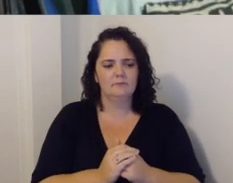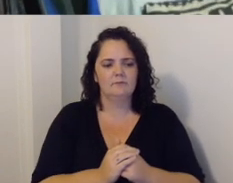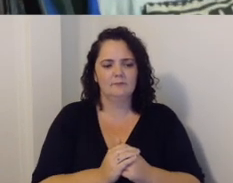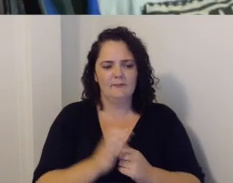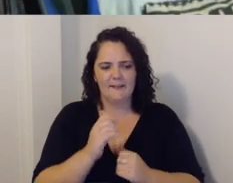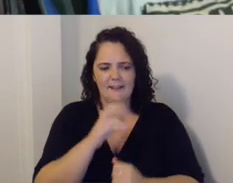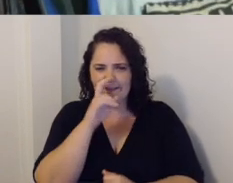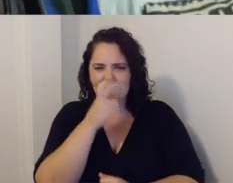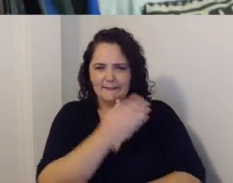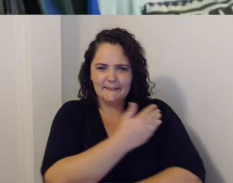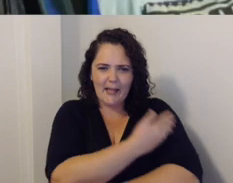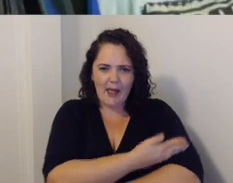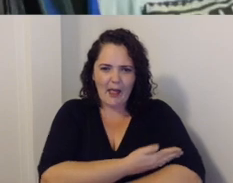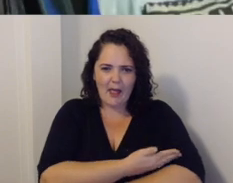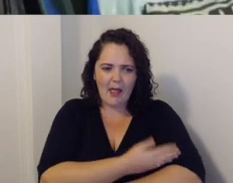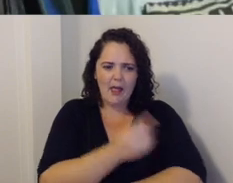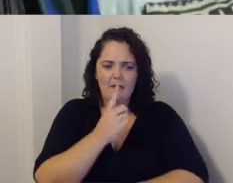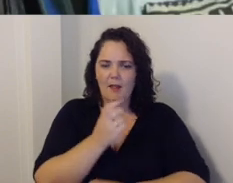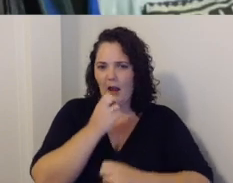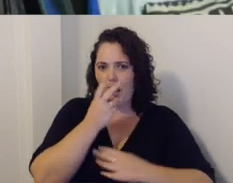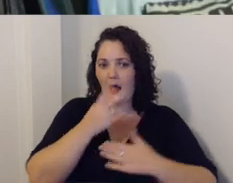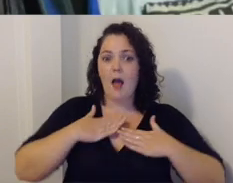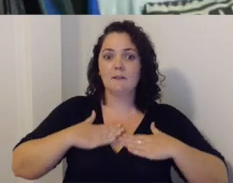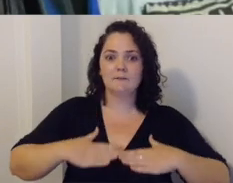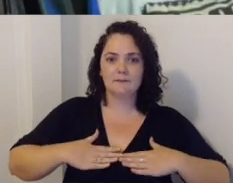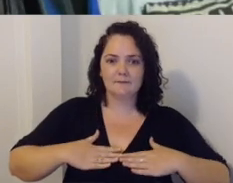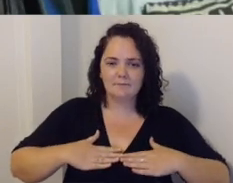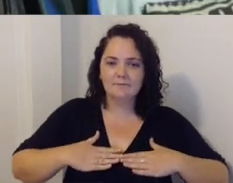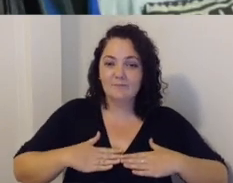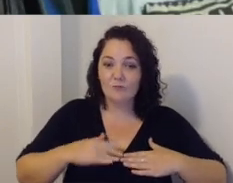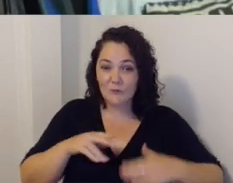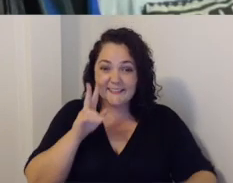highlight there and where you see those darks just start laying in those shapes with as much